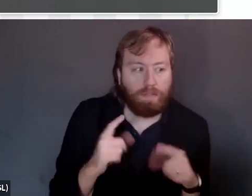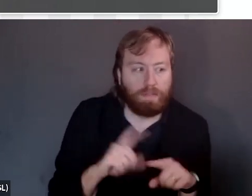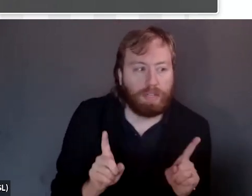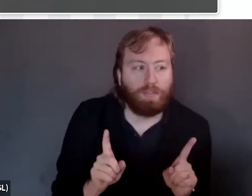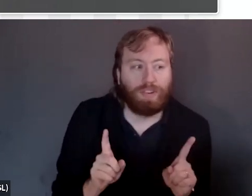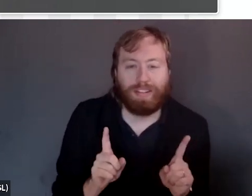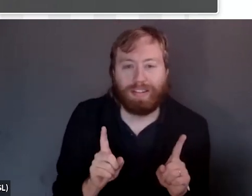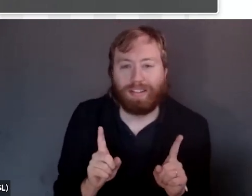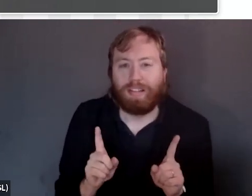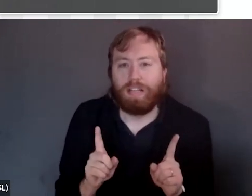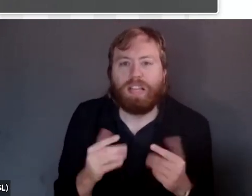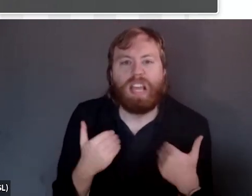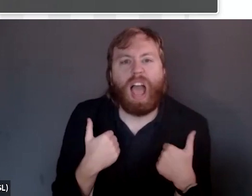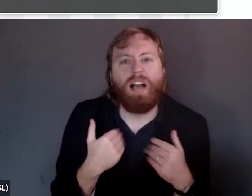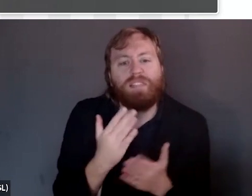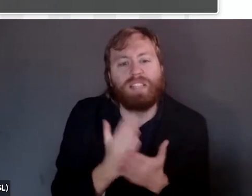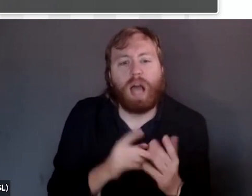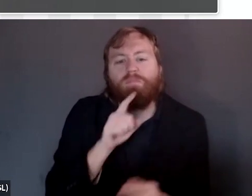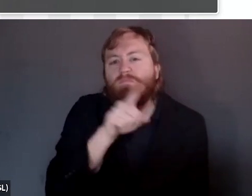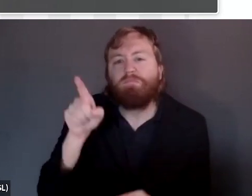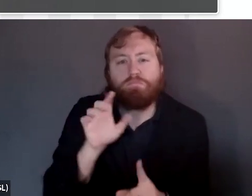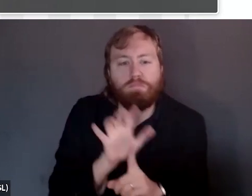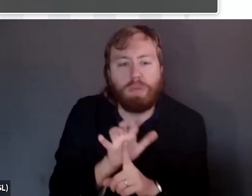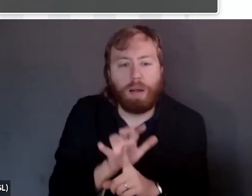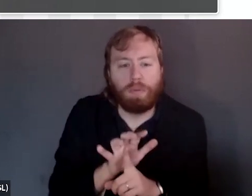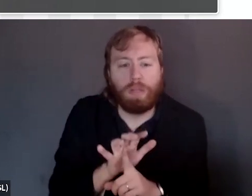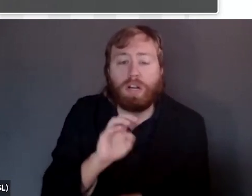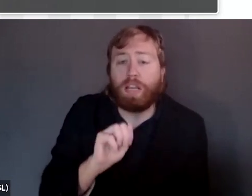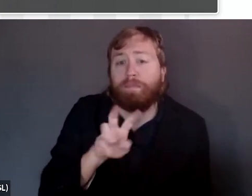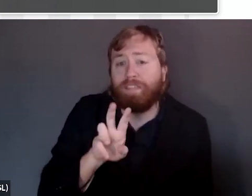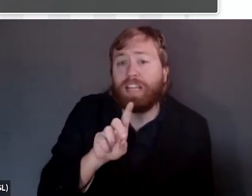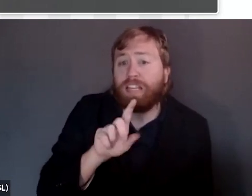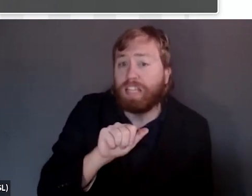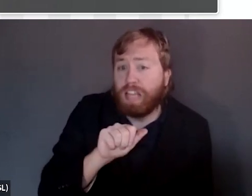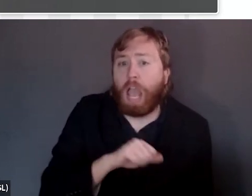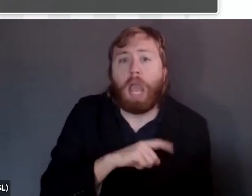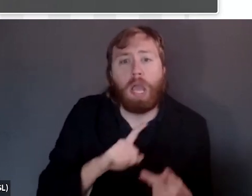NVDA and JAWS are two that I know of, but they all behave basically the same.